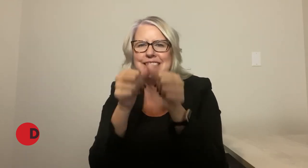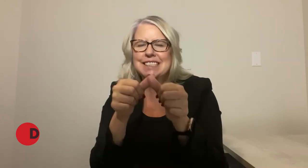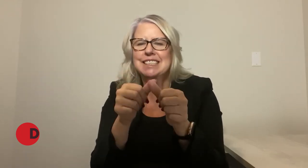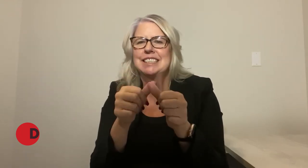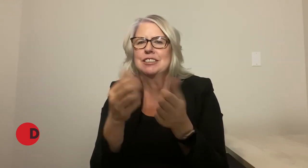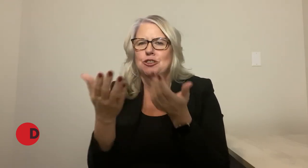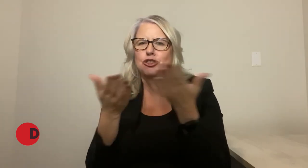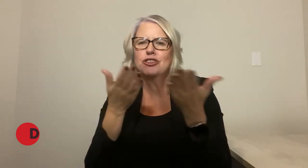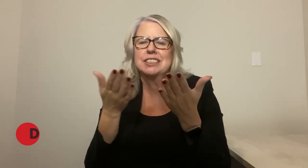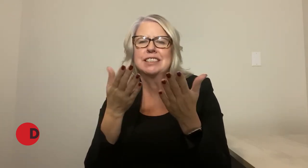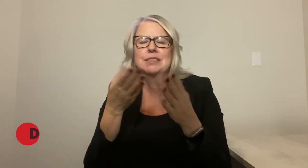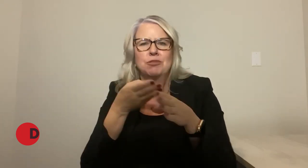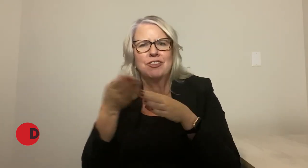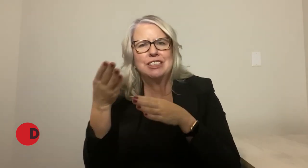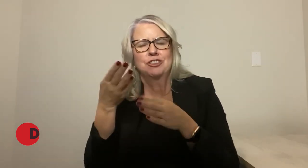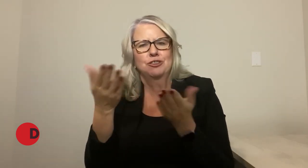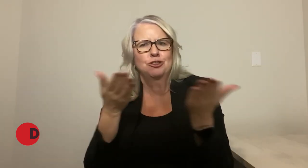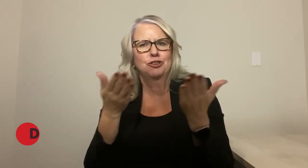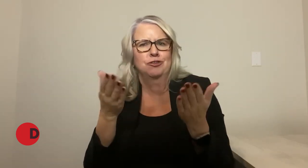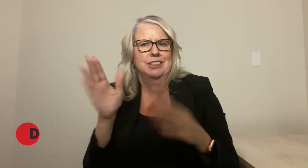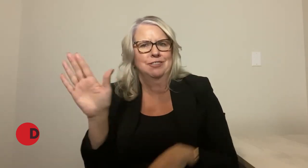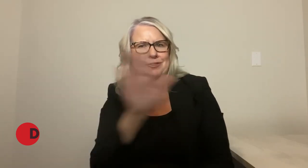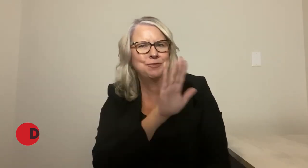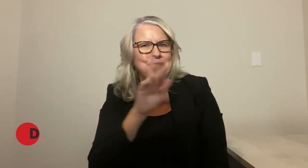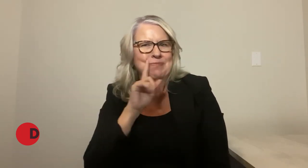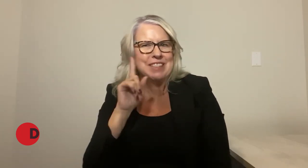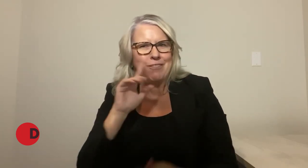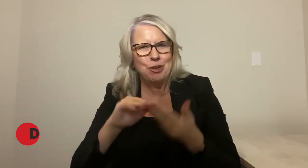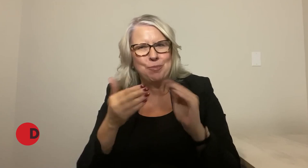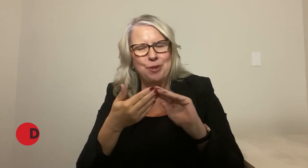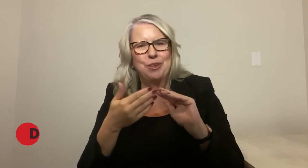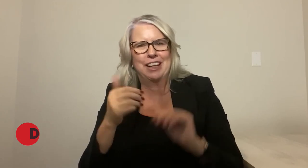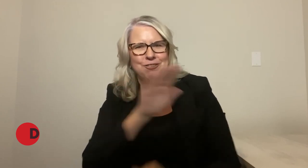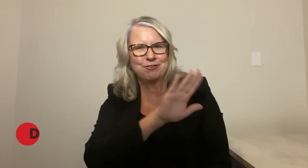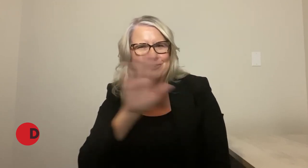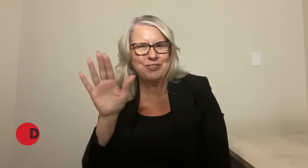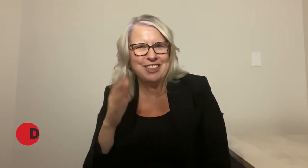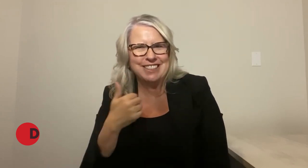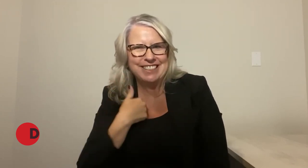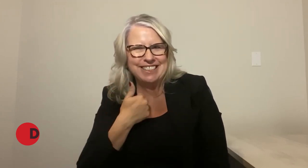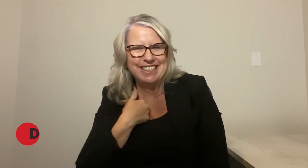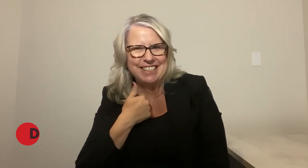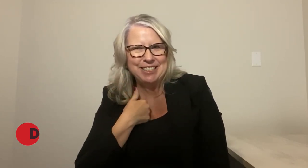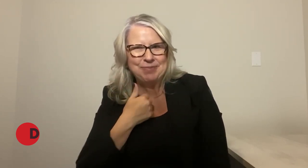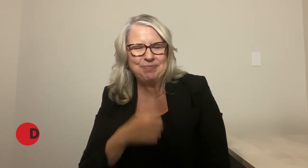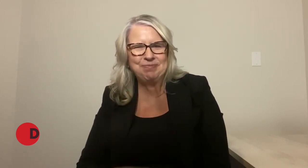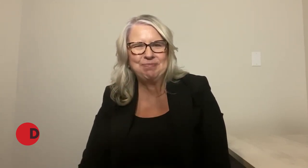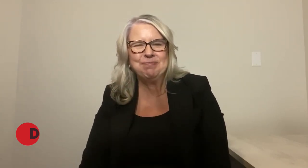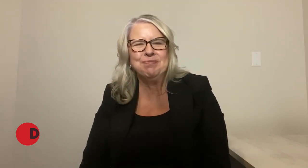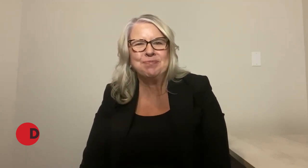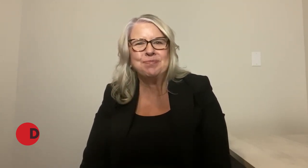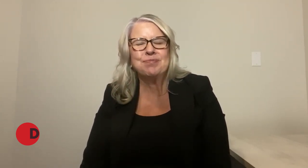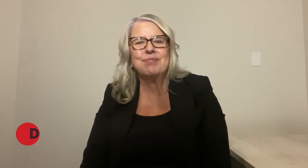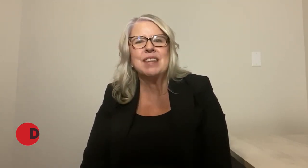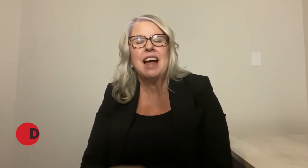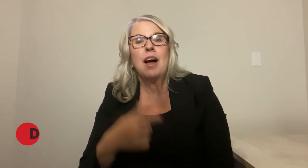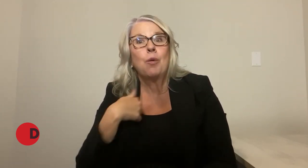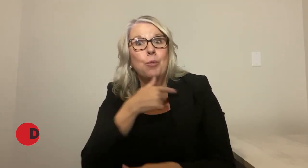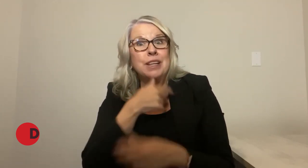consistent and professional services in Deaf Communities across Canada.